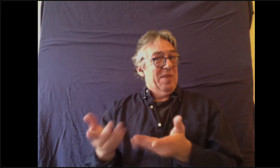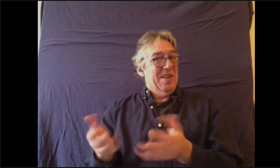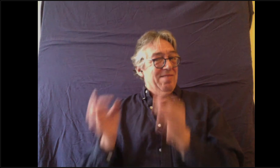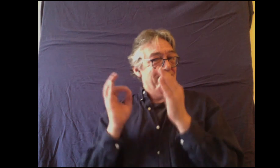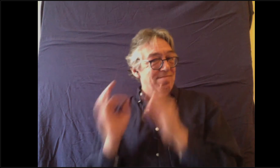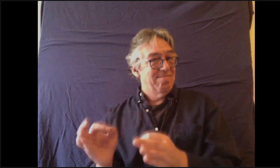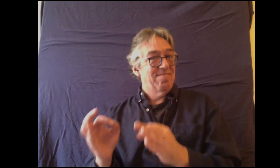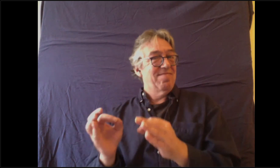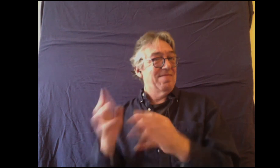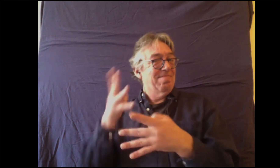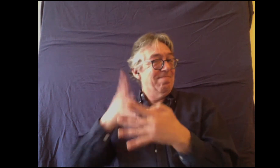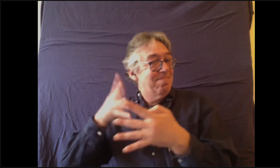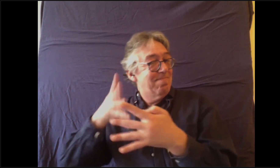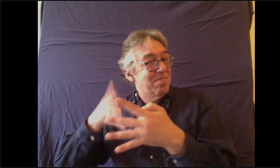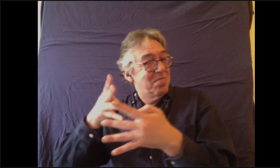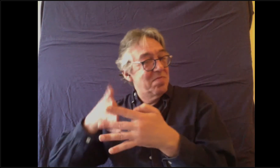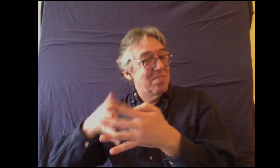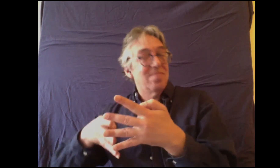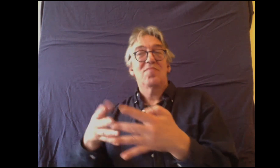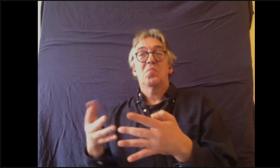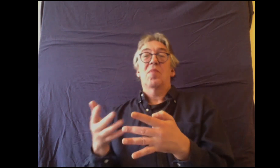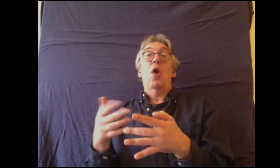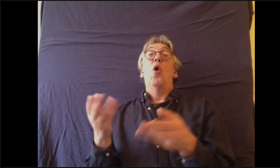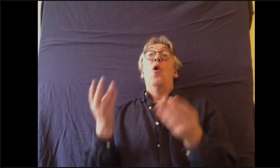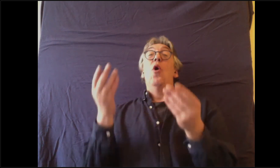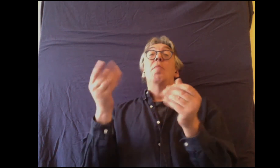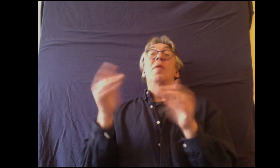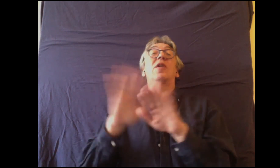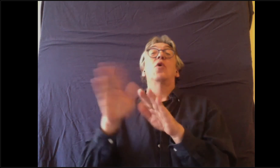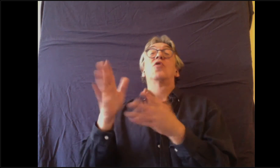and money not seeping through where it was meant to seep through.